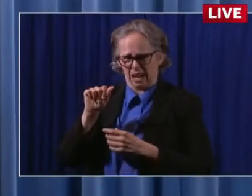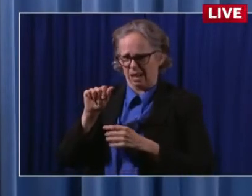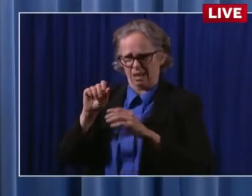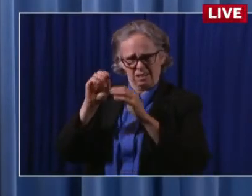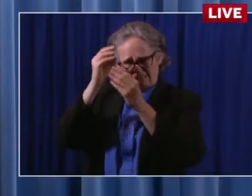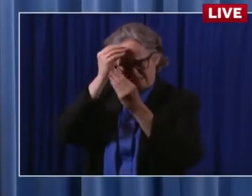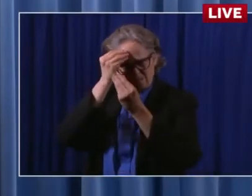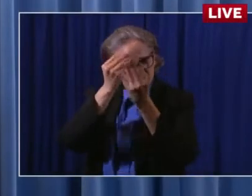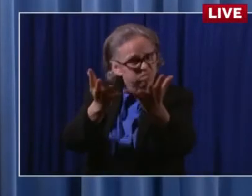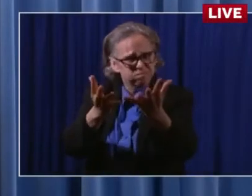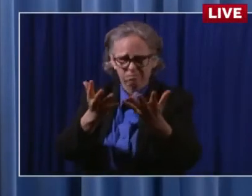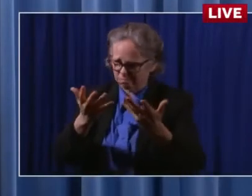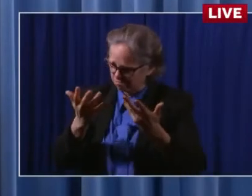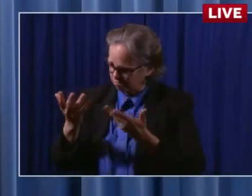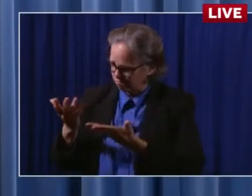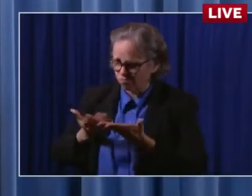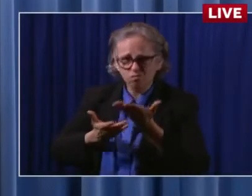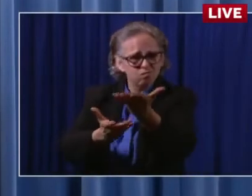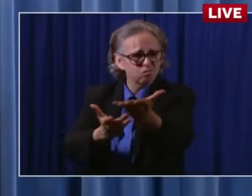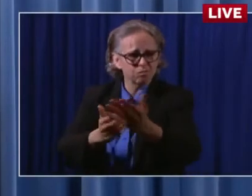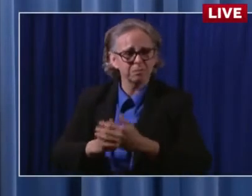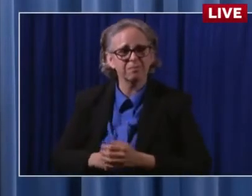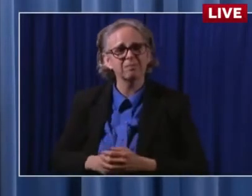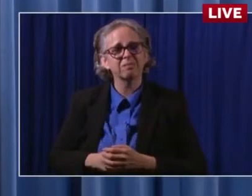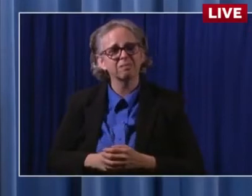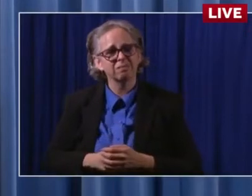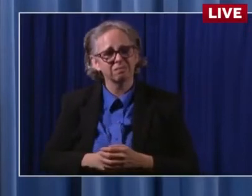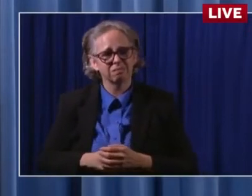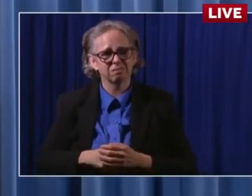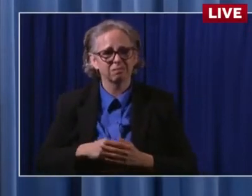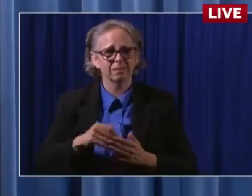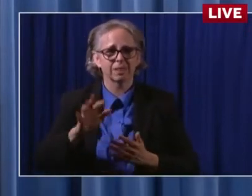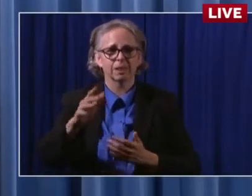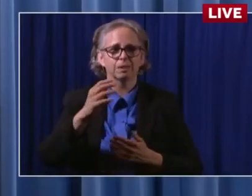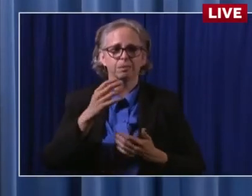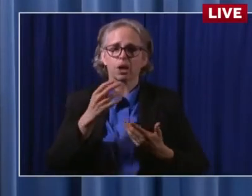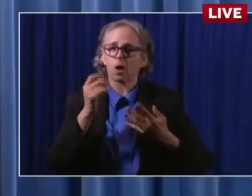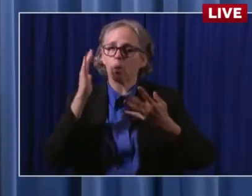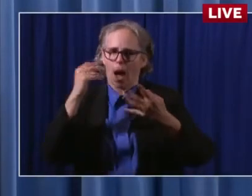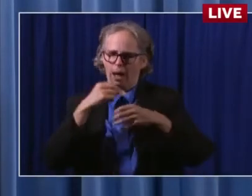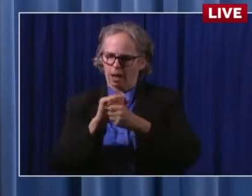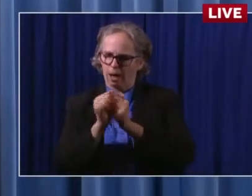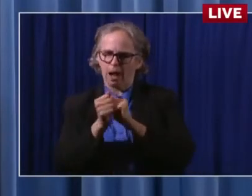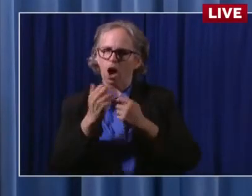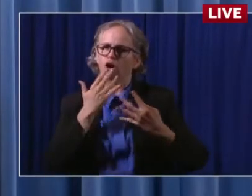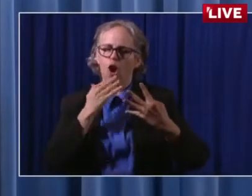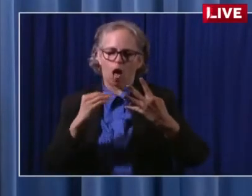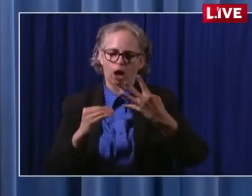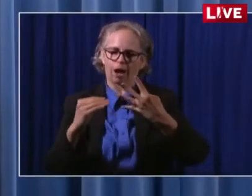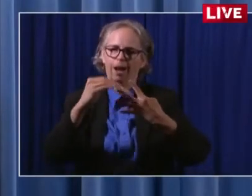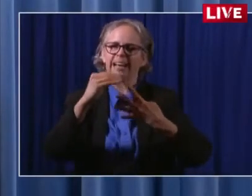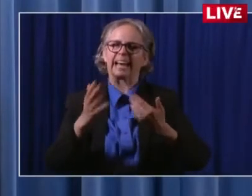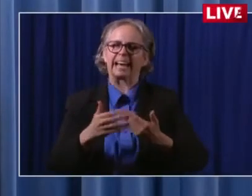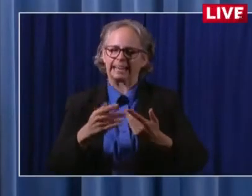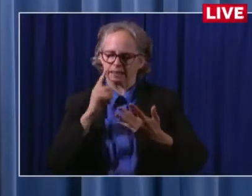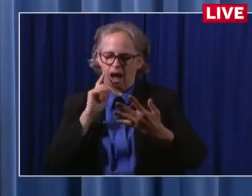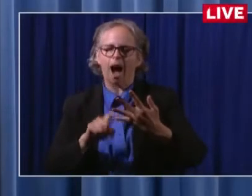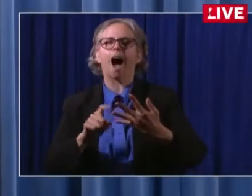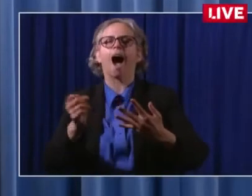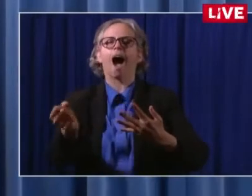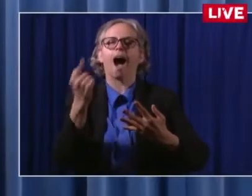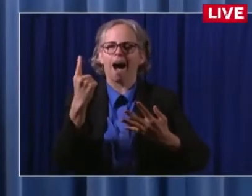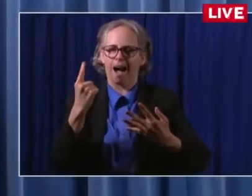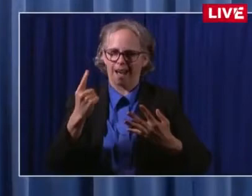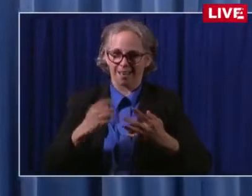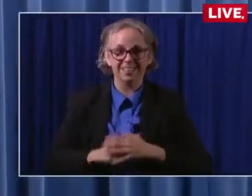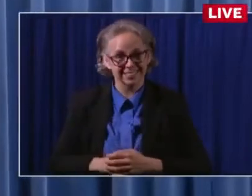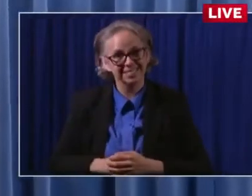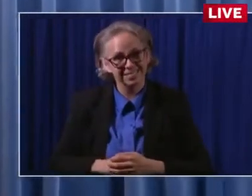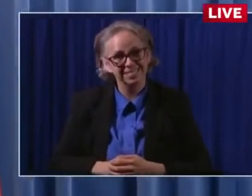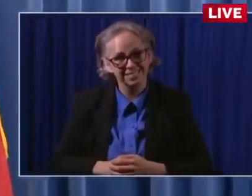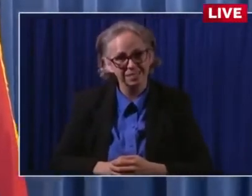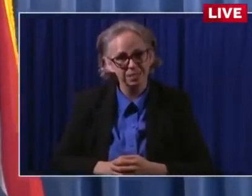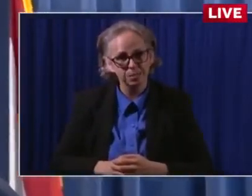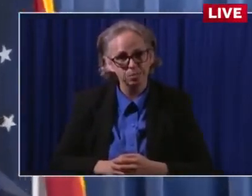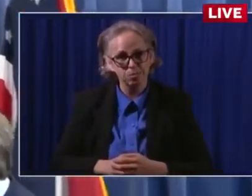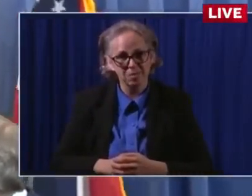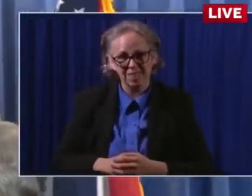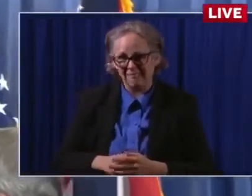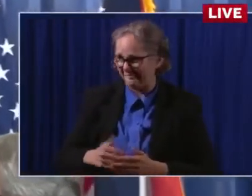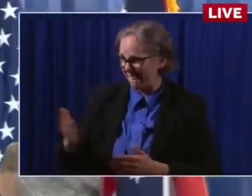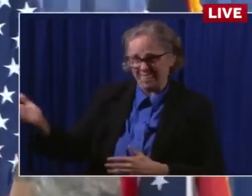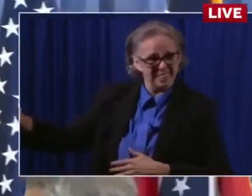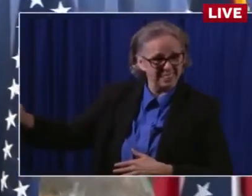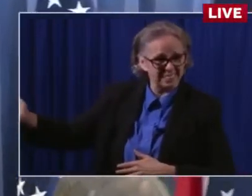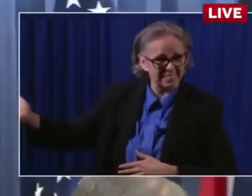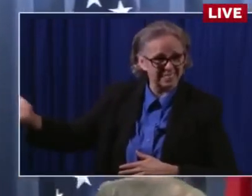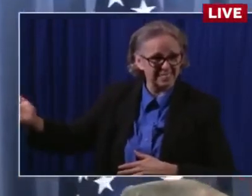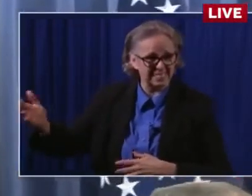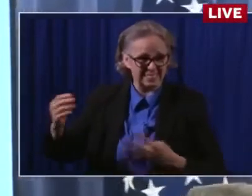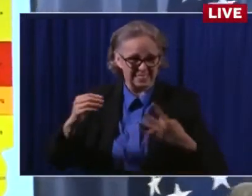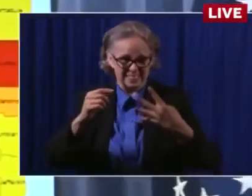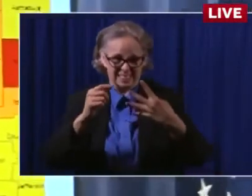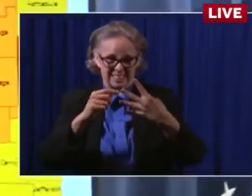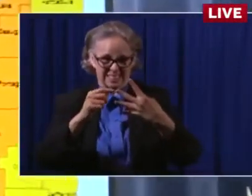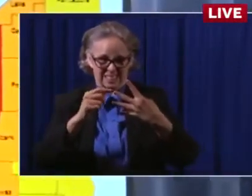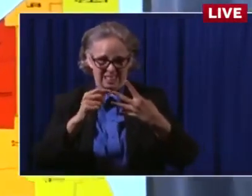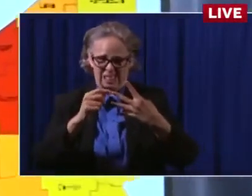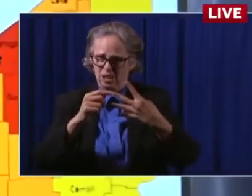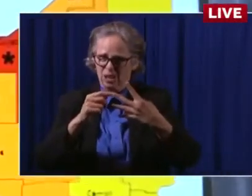THE DATA WE HAVE SHARED WITH YOU , WE ALSO WANT TO PUT IT INTO A CATEGORY OR A COLOR THAT MAKES IT EASIER TO UNDERSTAND, PARTICULARLY WHEN YOU LOOK AT THE MAP.